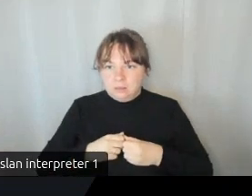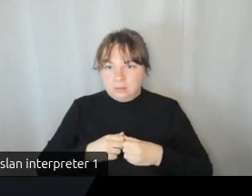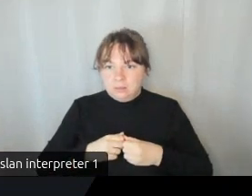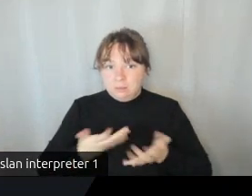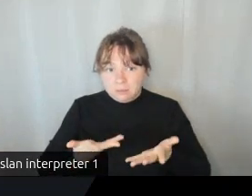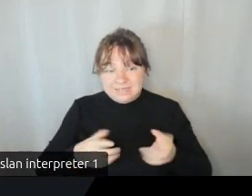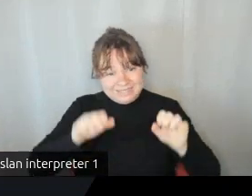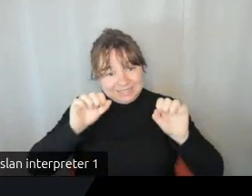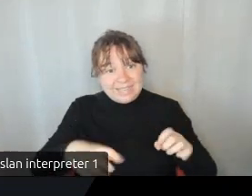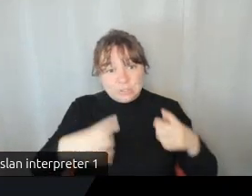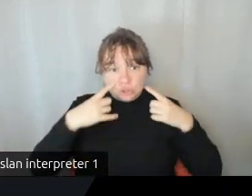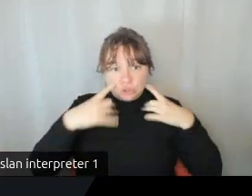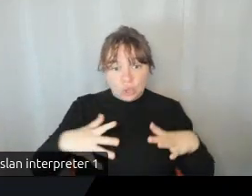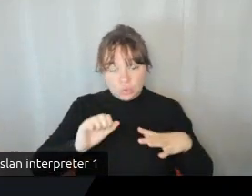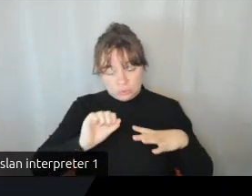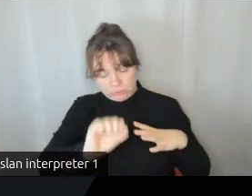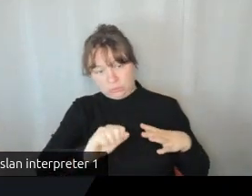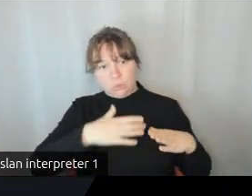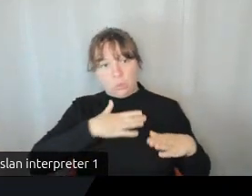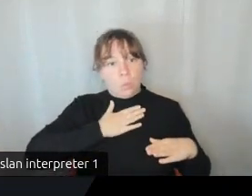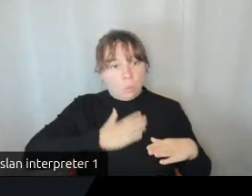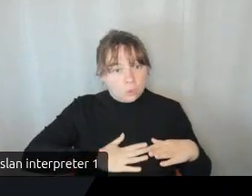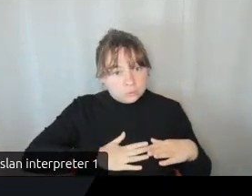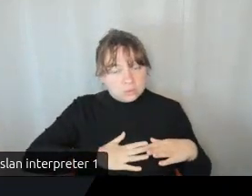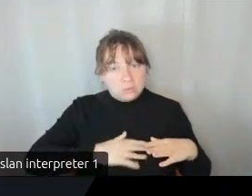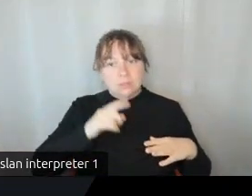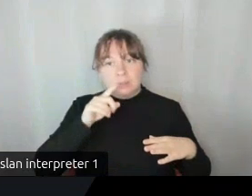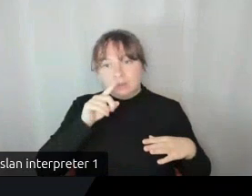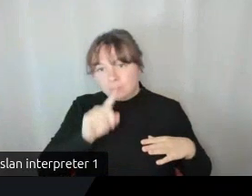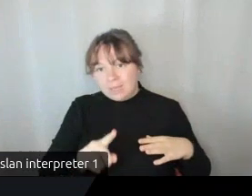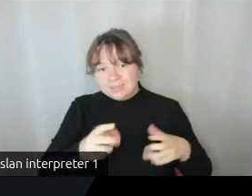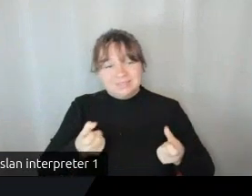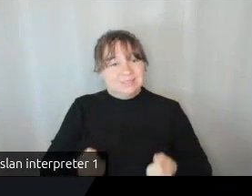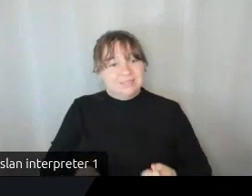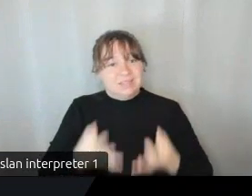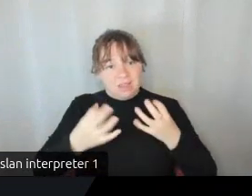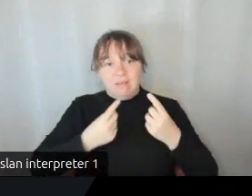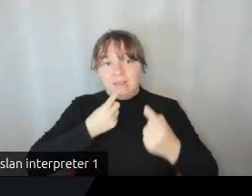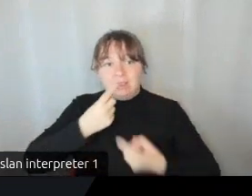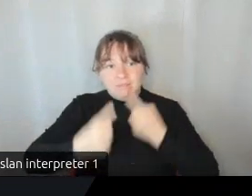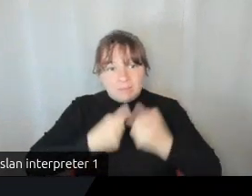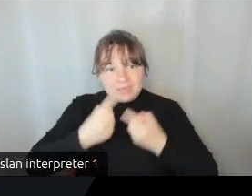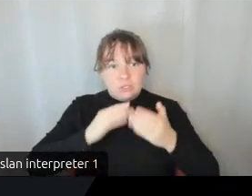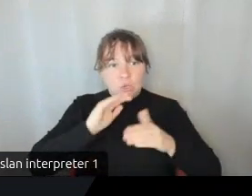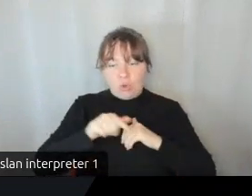aggrieved are which is good to know but it fails to address whether the aggrieved and named persons will